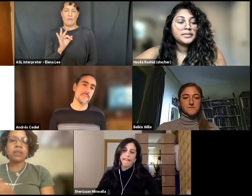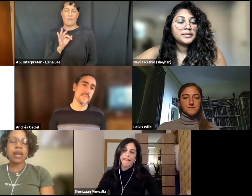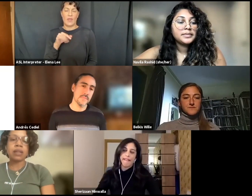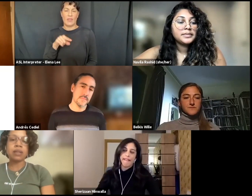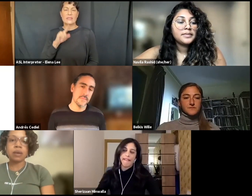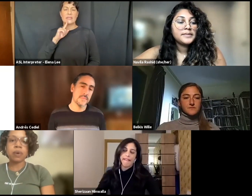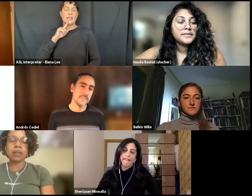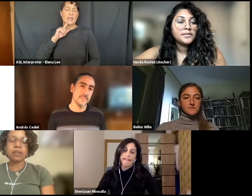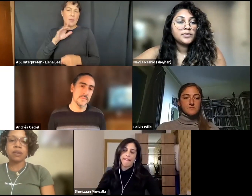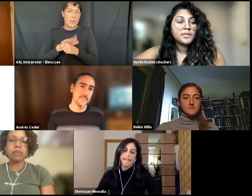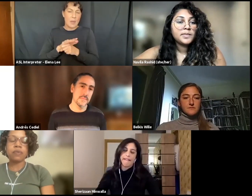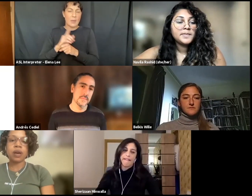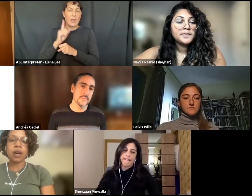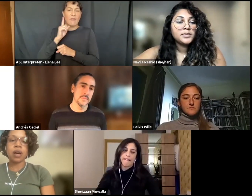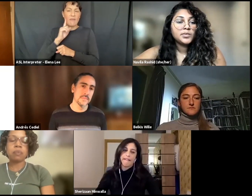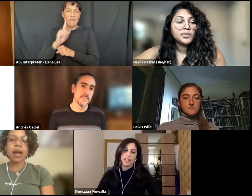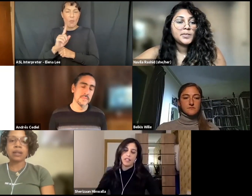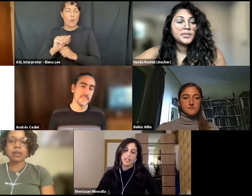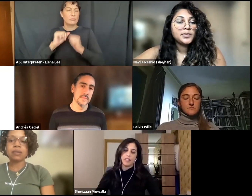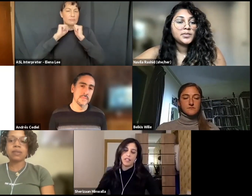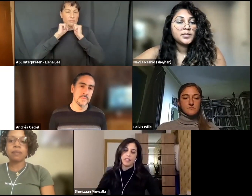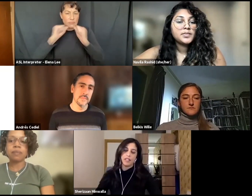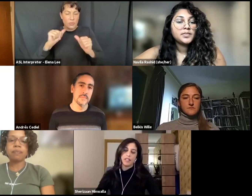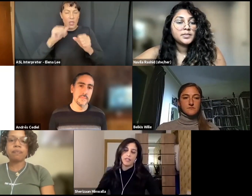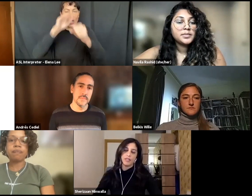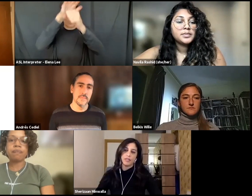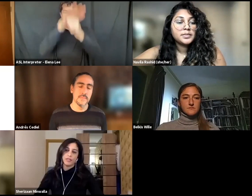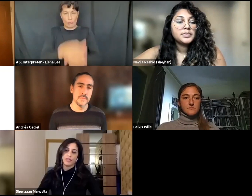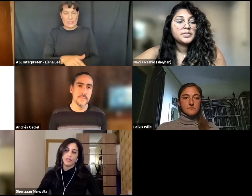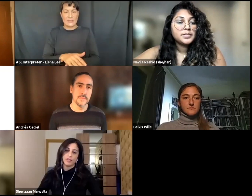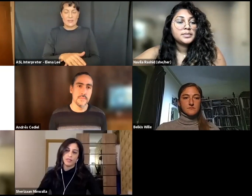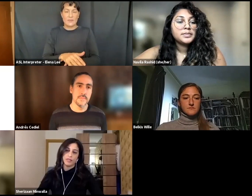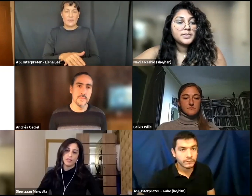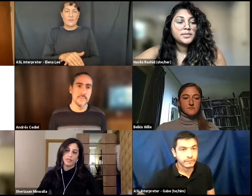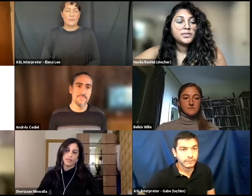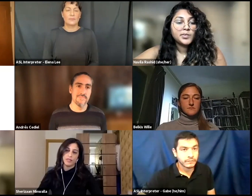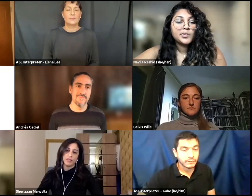to anti-oppressive practice. Thank you so much.